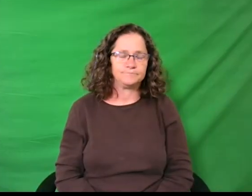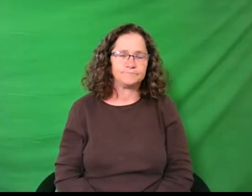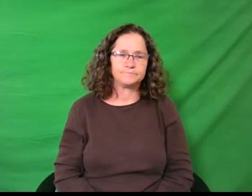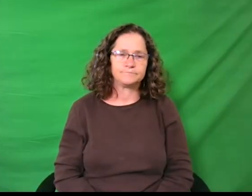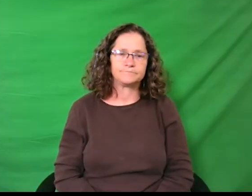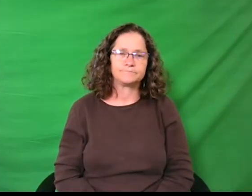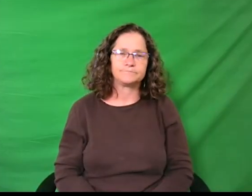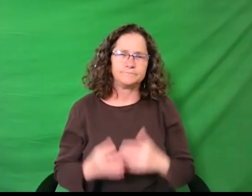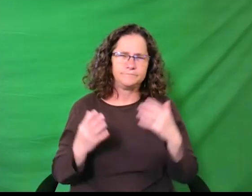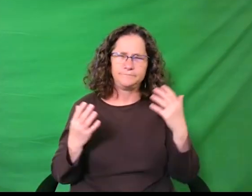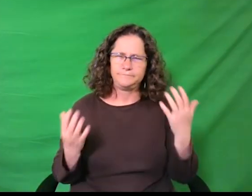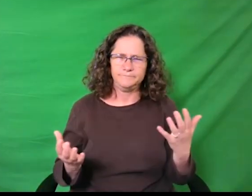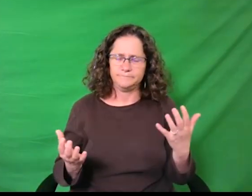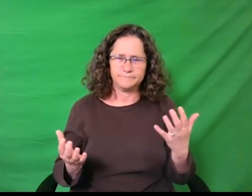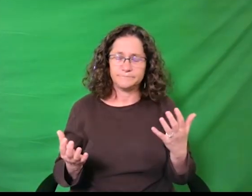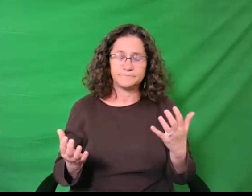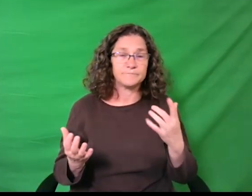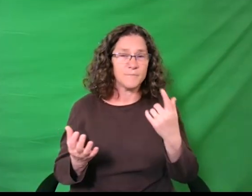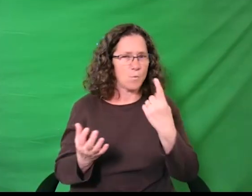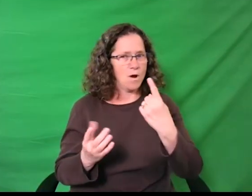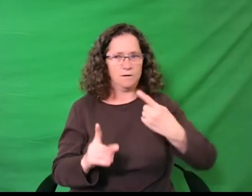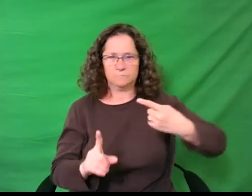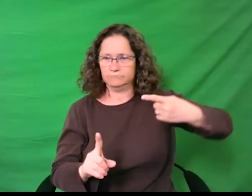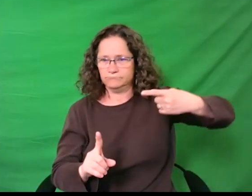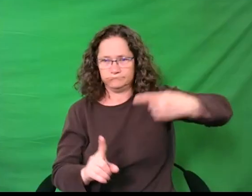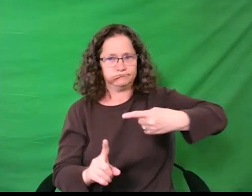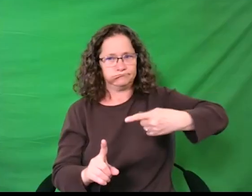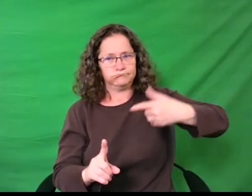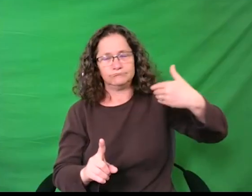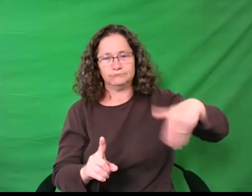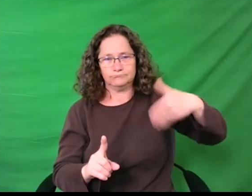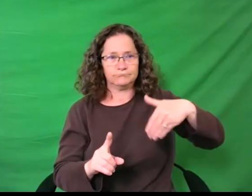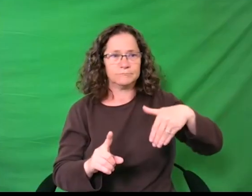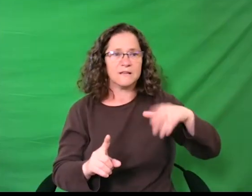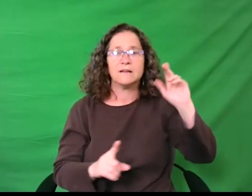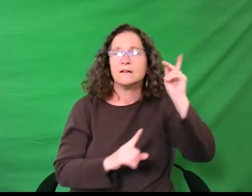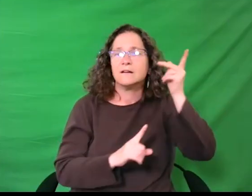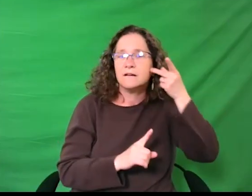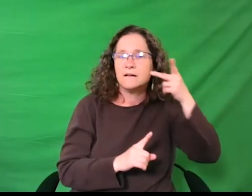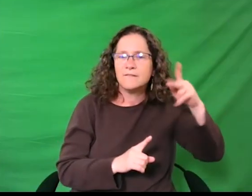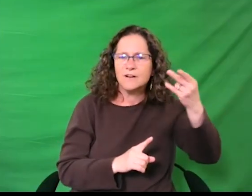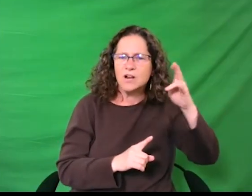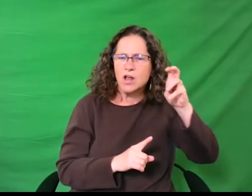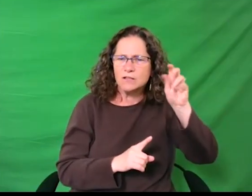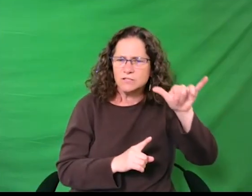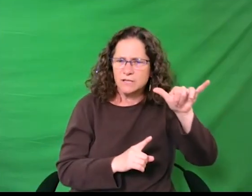So one especially important component skill, phonology. Why do we need phonology?